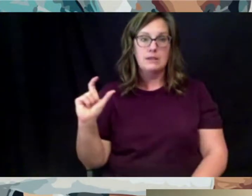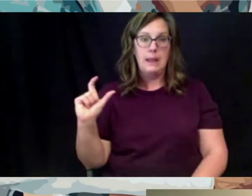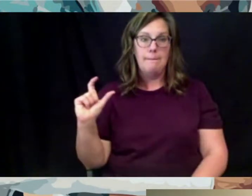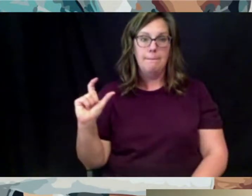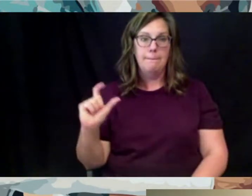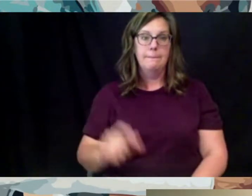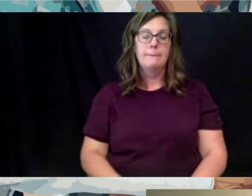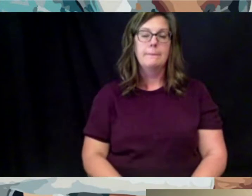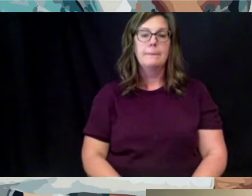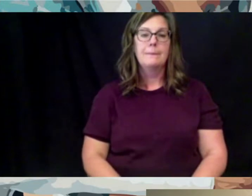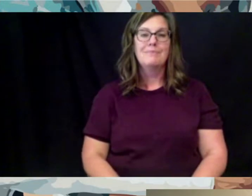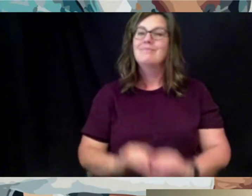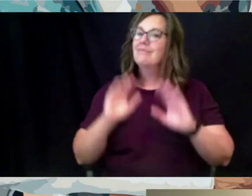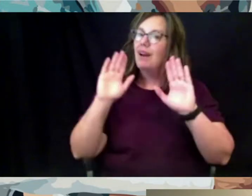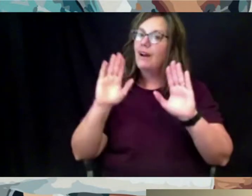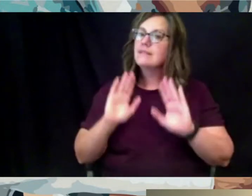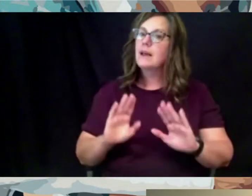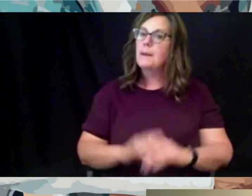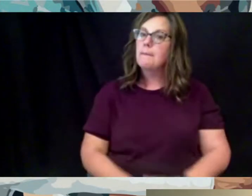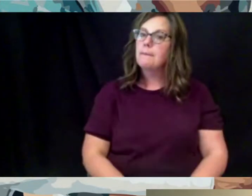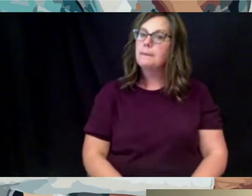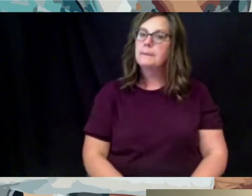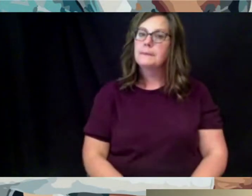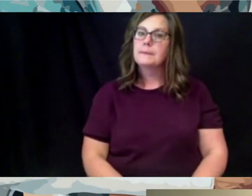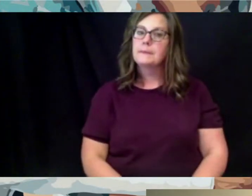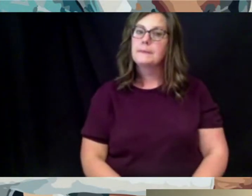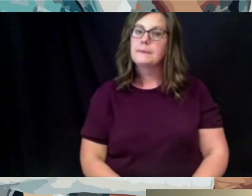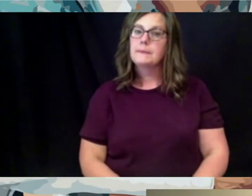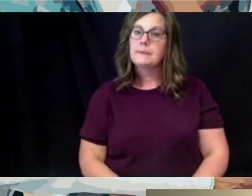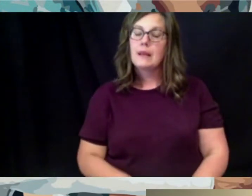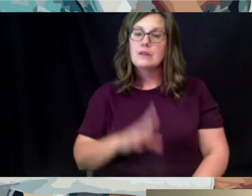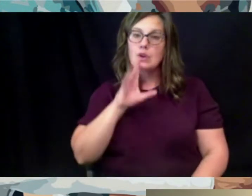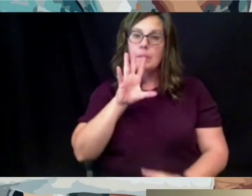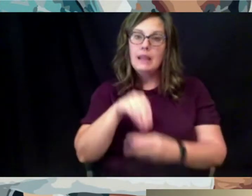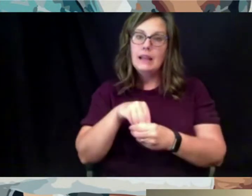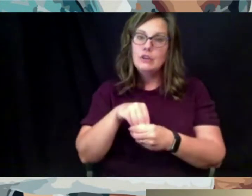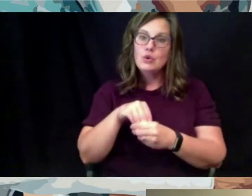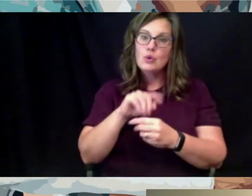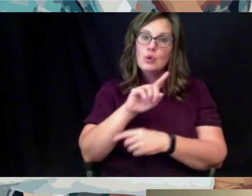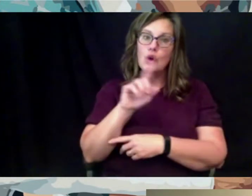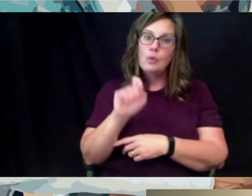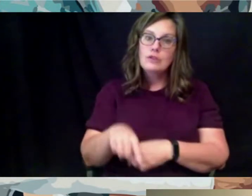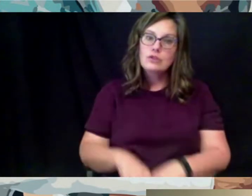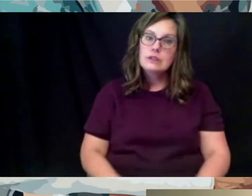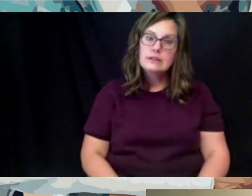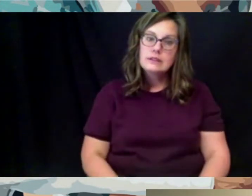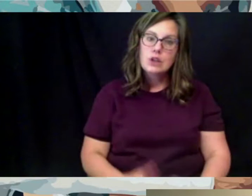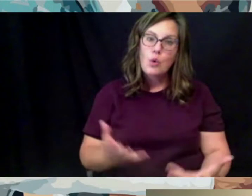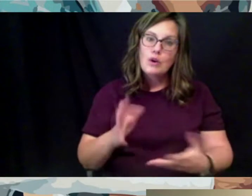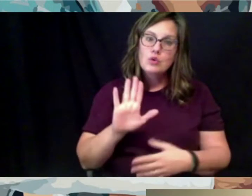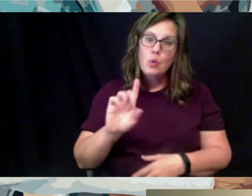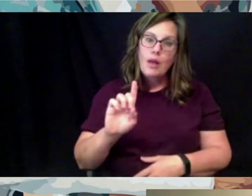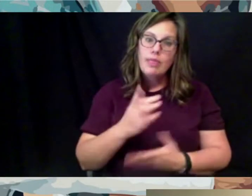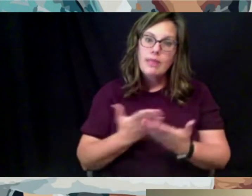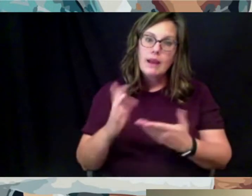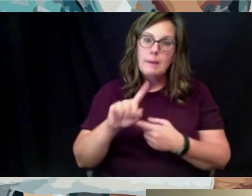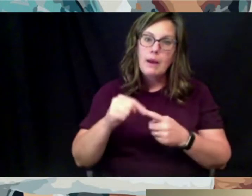awesome so getting into the questions what is one thing about your practice and about islam that is